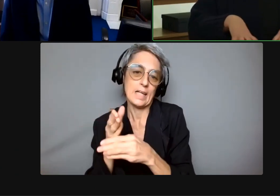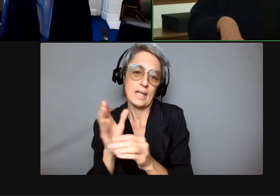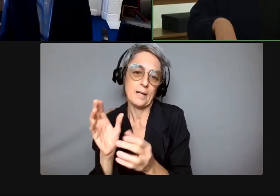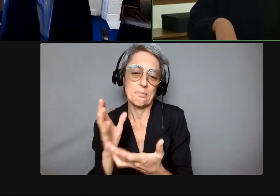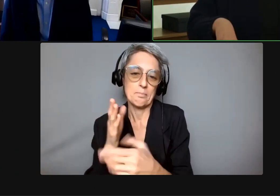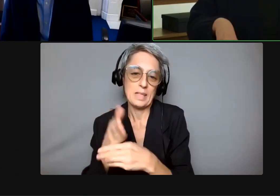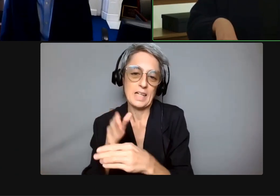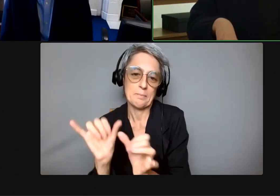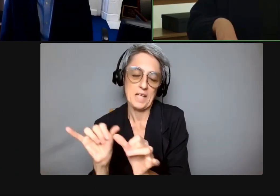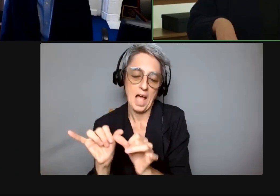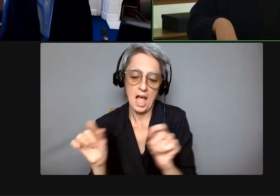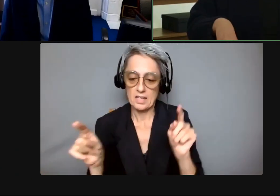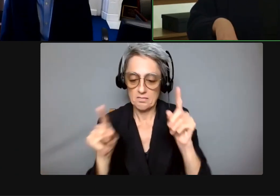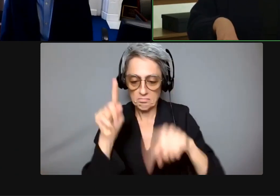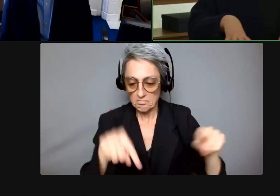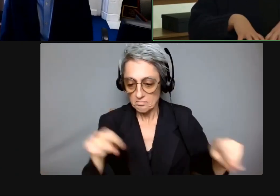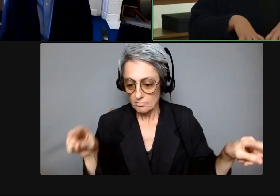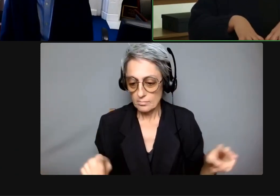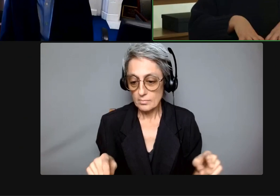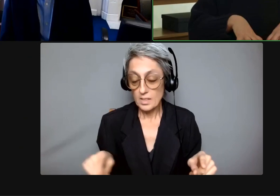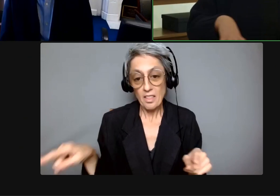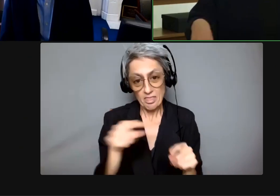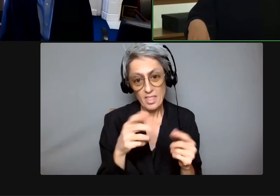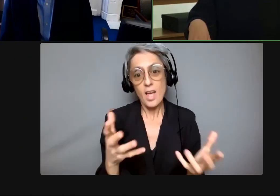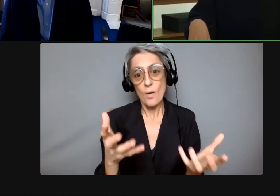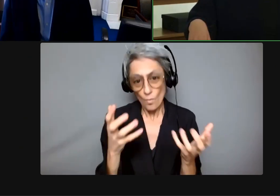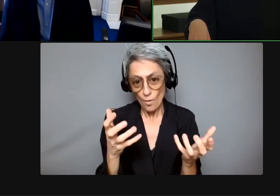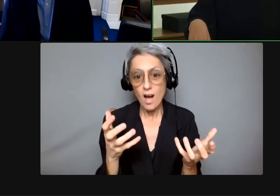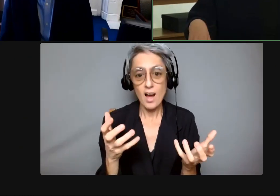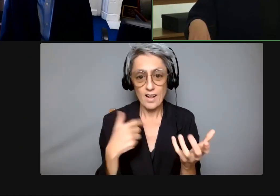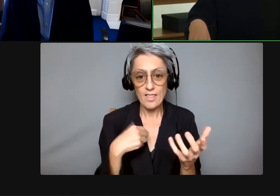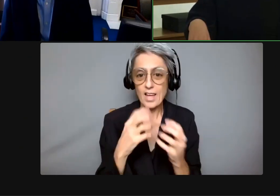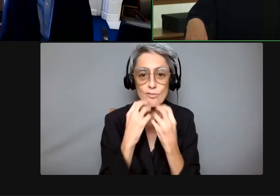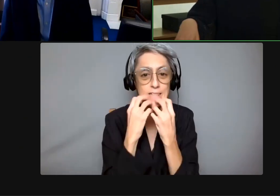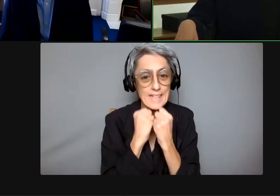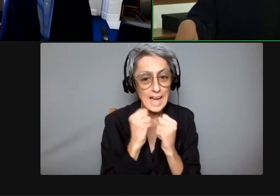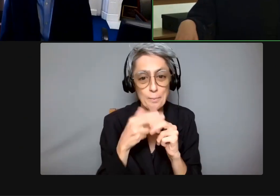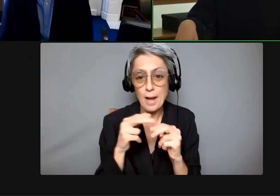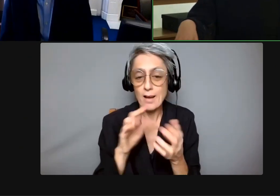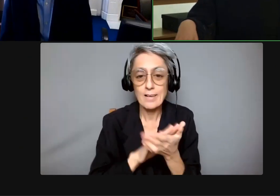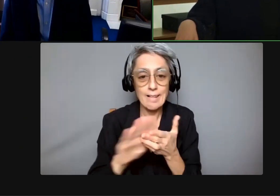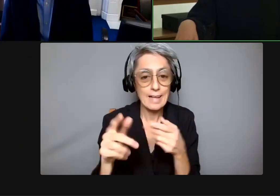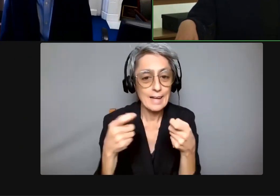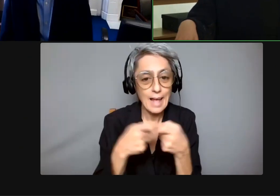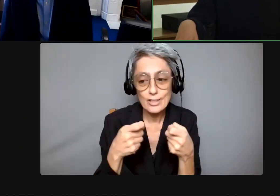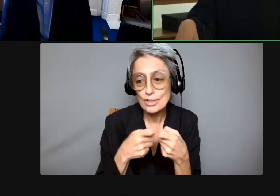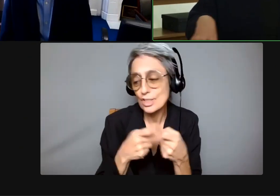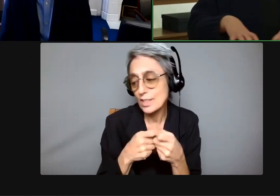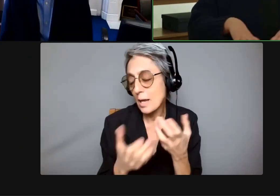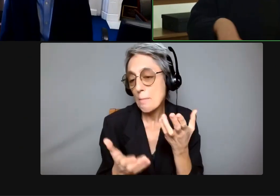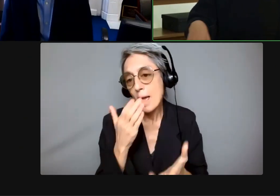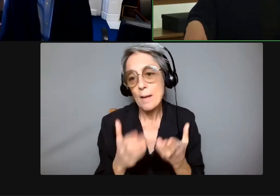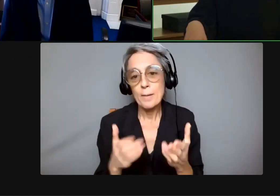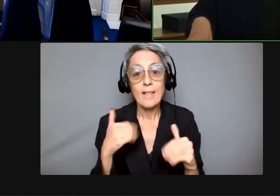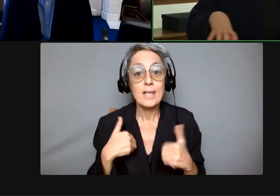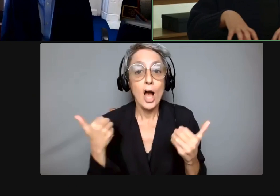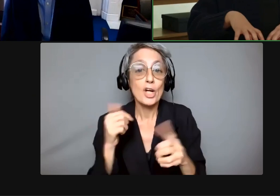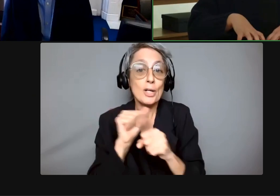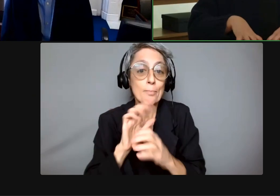Many of them care deeply about this issue. Or more likely, they're hearing it from their younger employees or younger workforce,